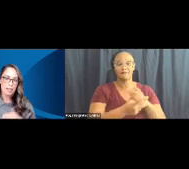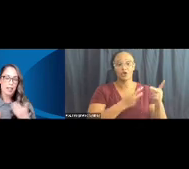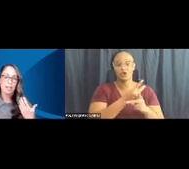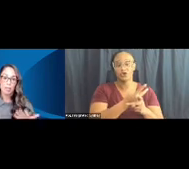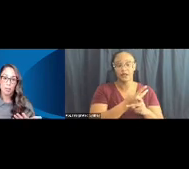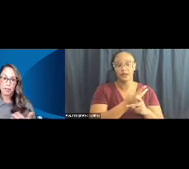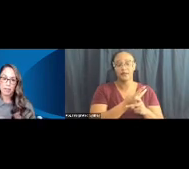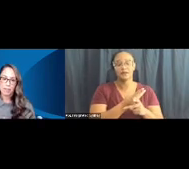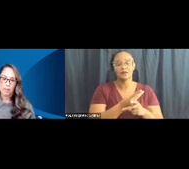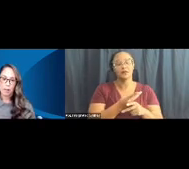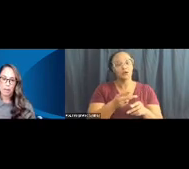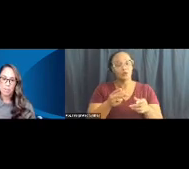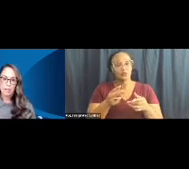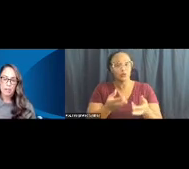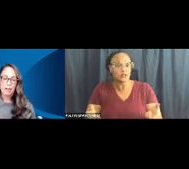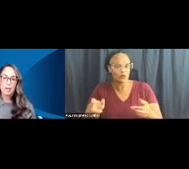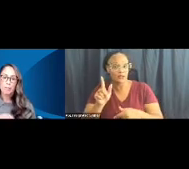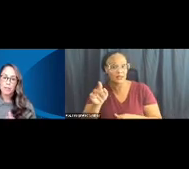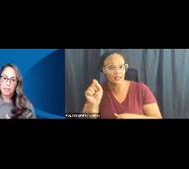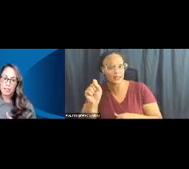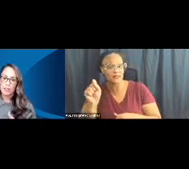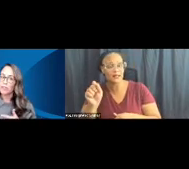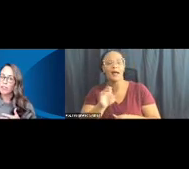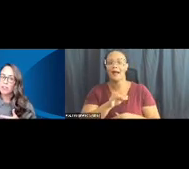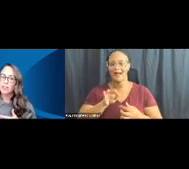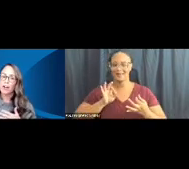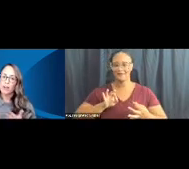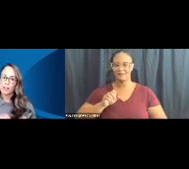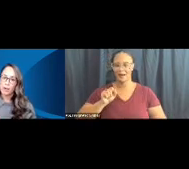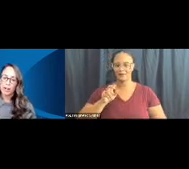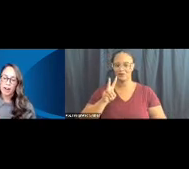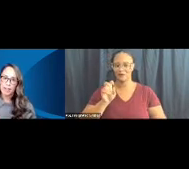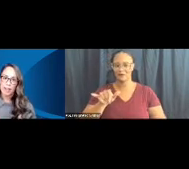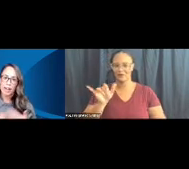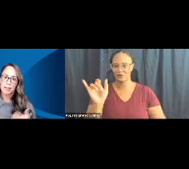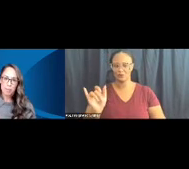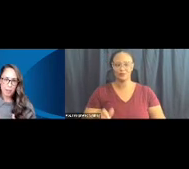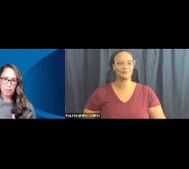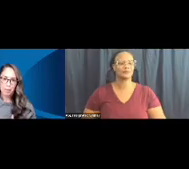links, and the feedback links as well. Previous year's versions are also archived at the bottom